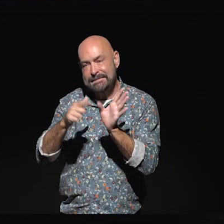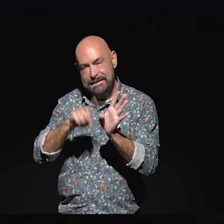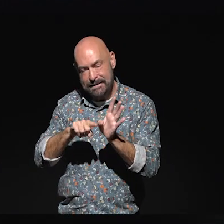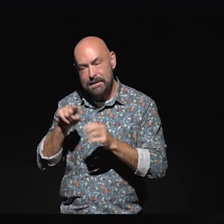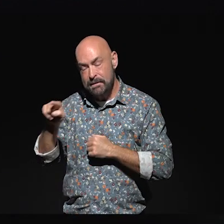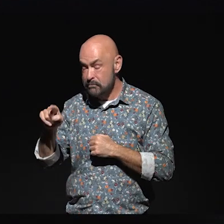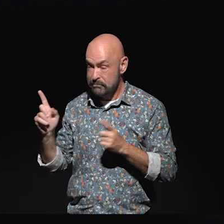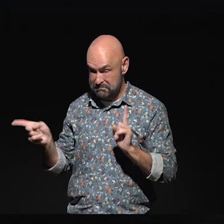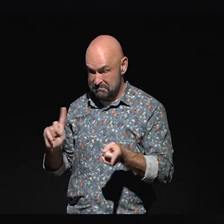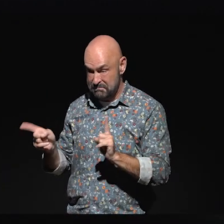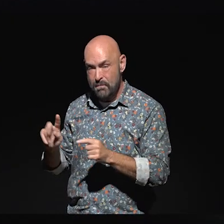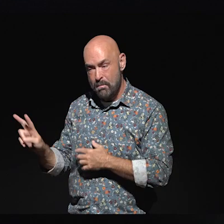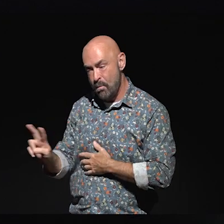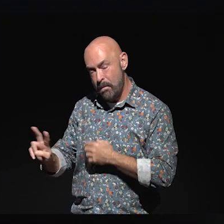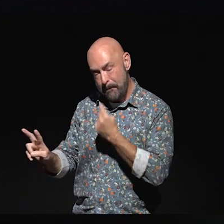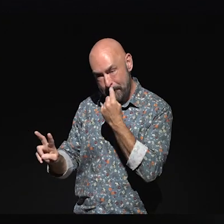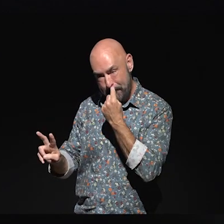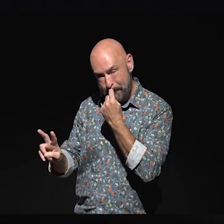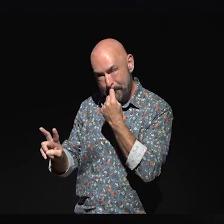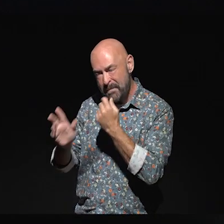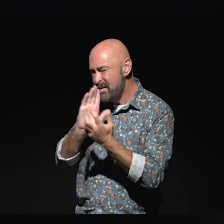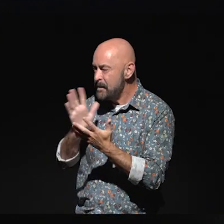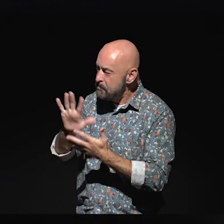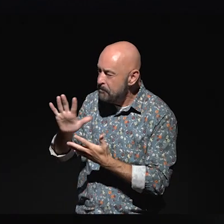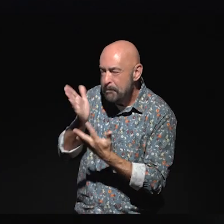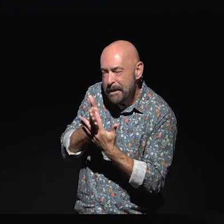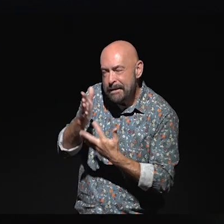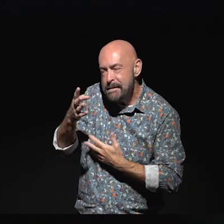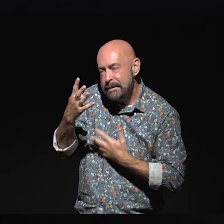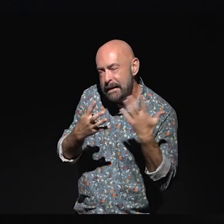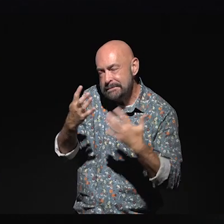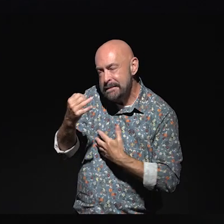And who, in the mid 1960s, took over,